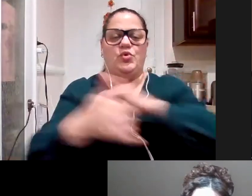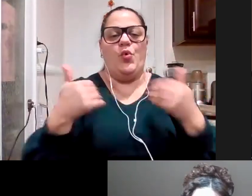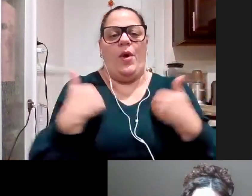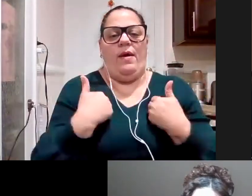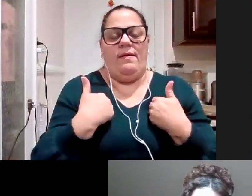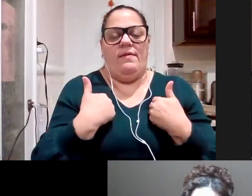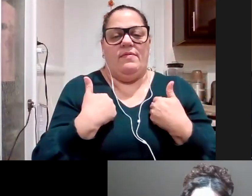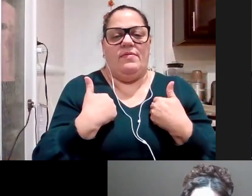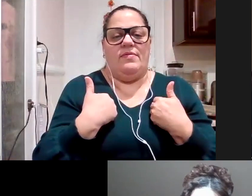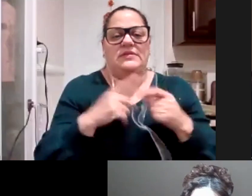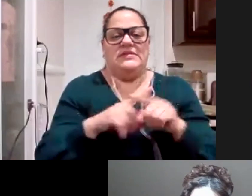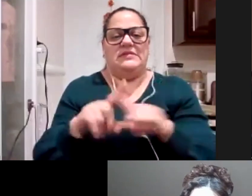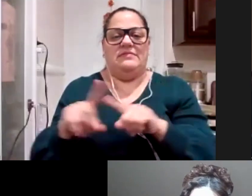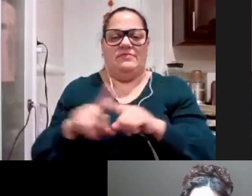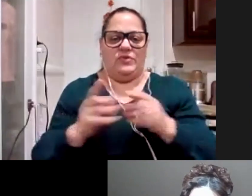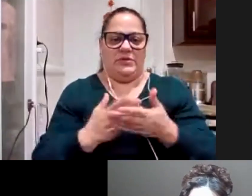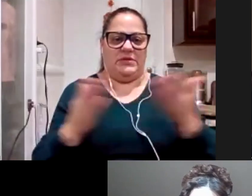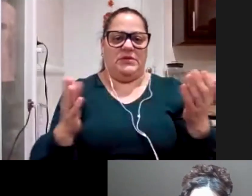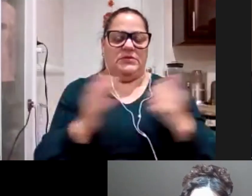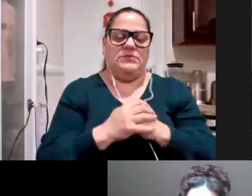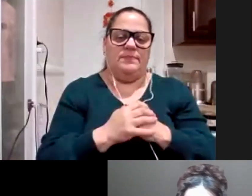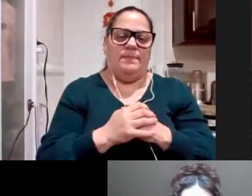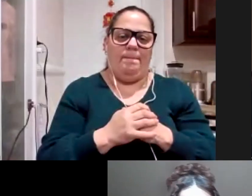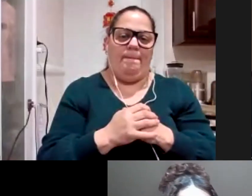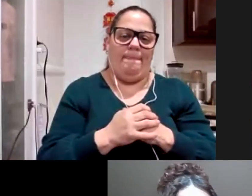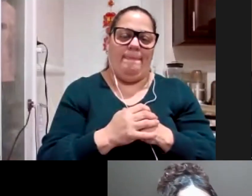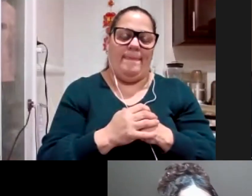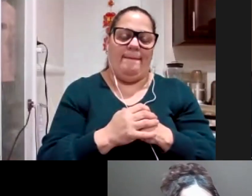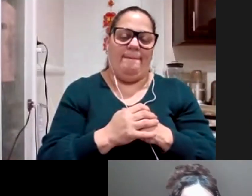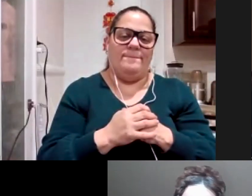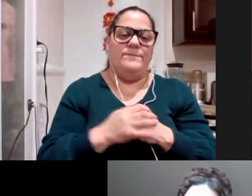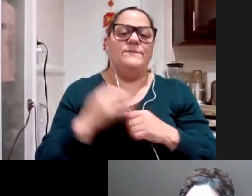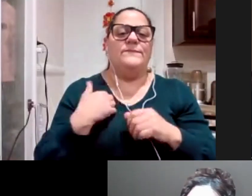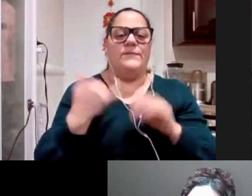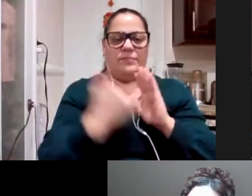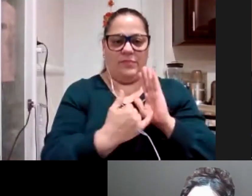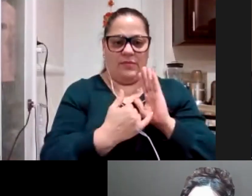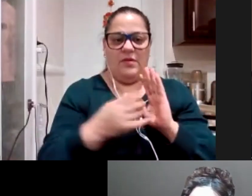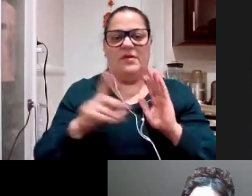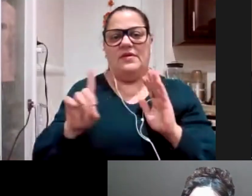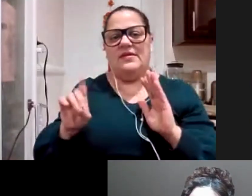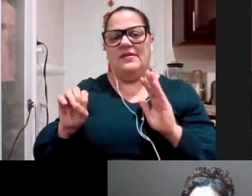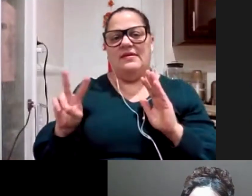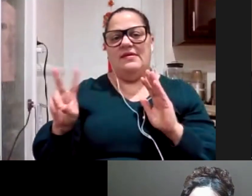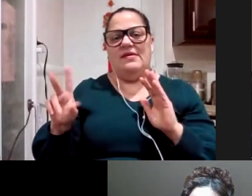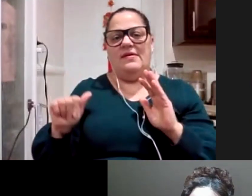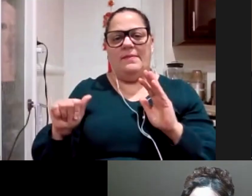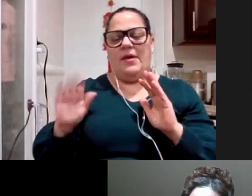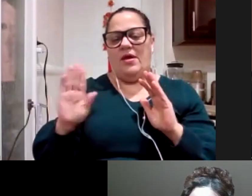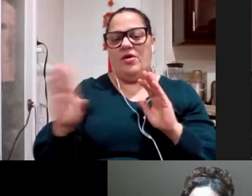um materials. Devva's um arch archives are still being looked at by her family, but when people